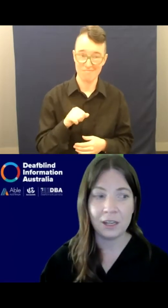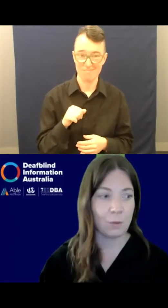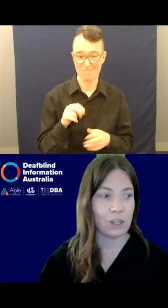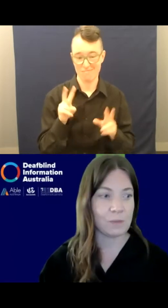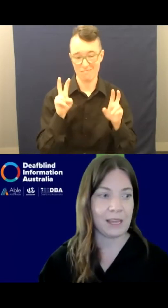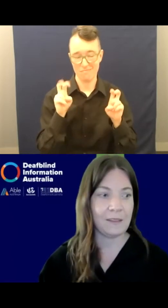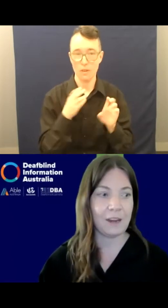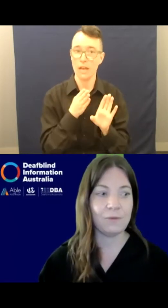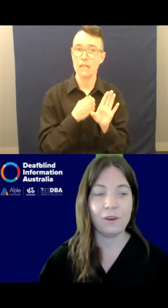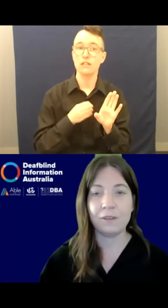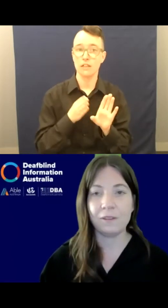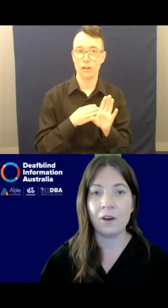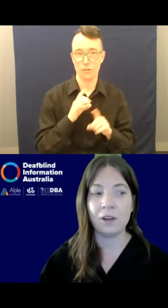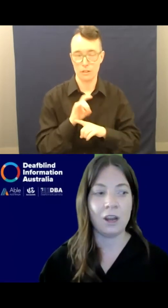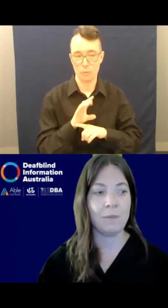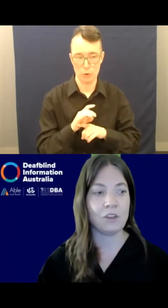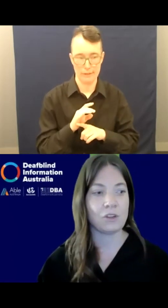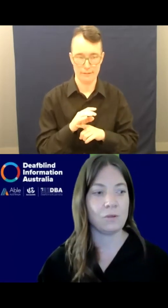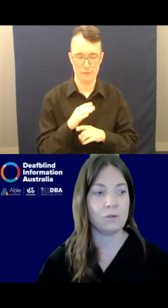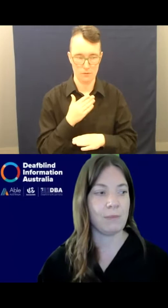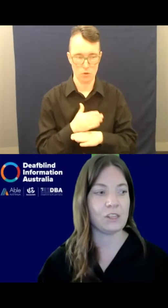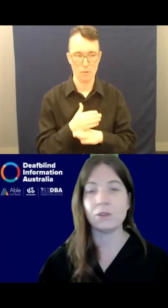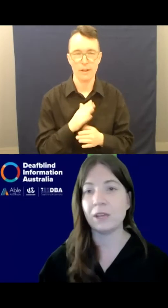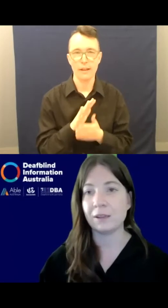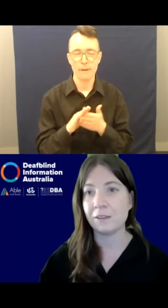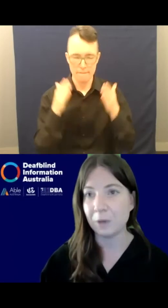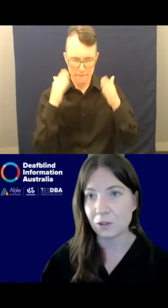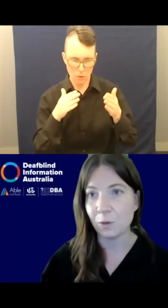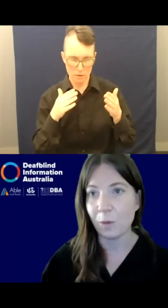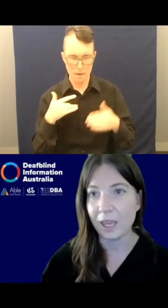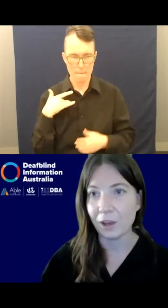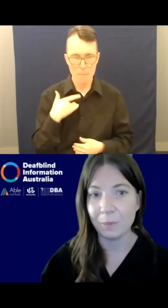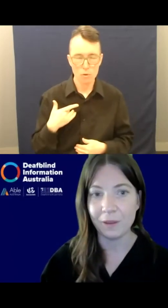which means that it focuses on emotional, mental and spiritual wellbeing of a person.